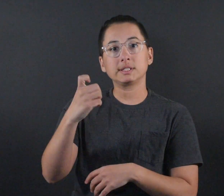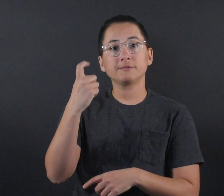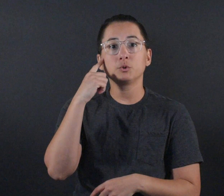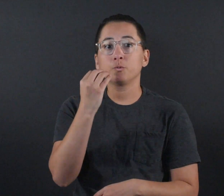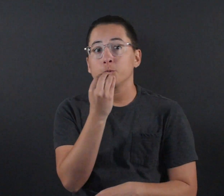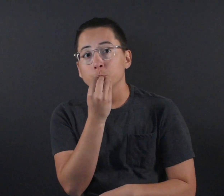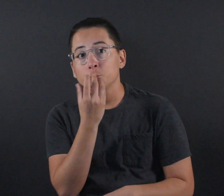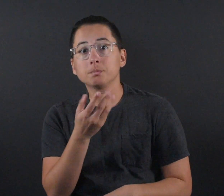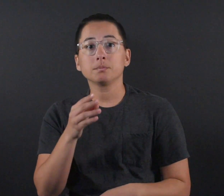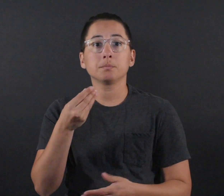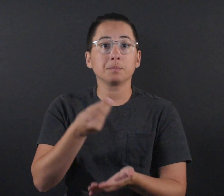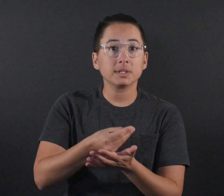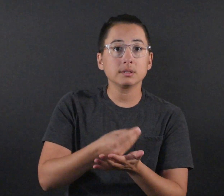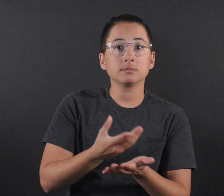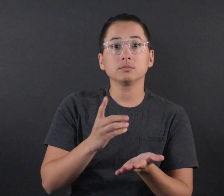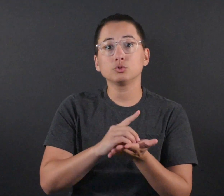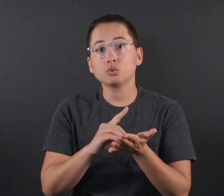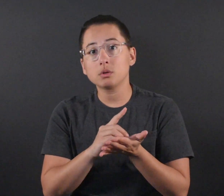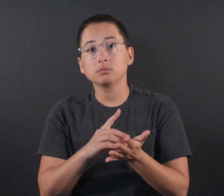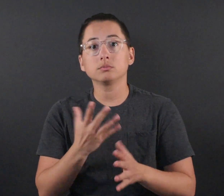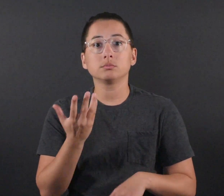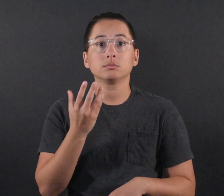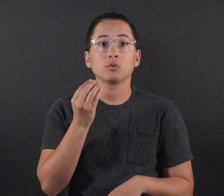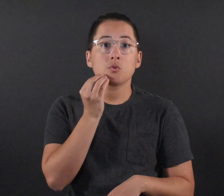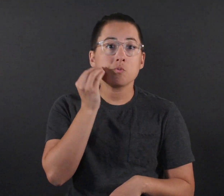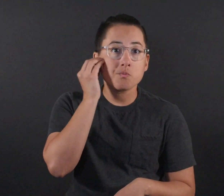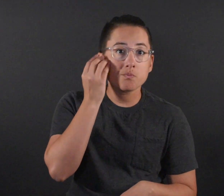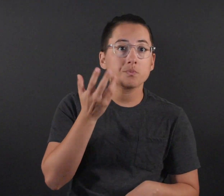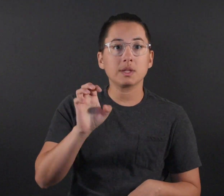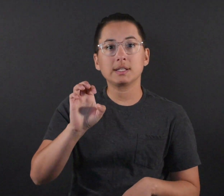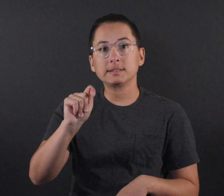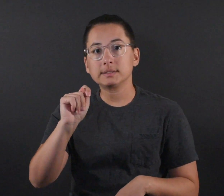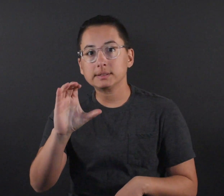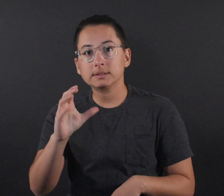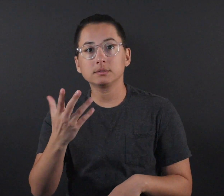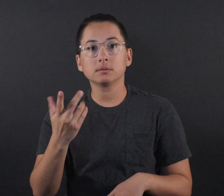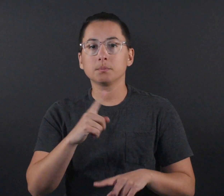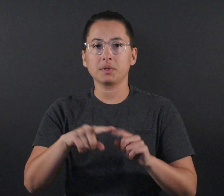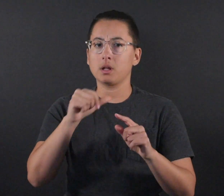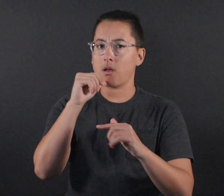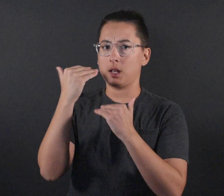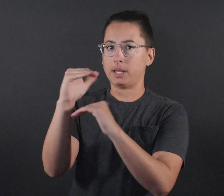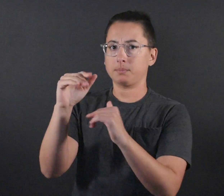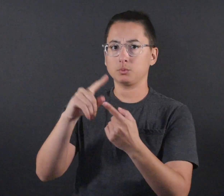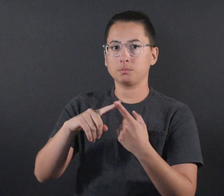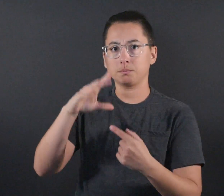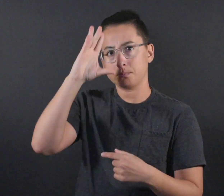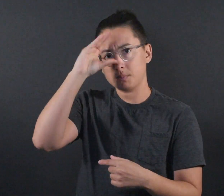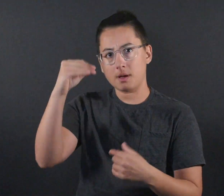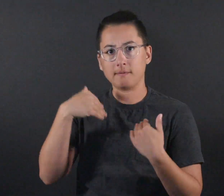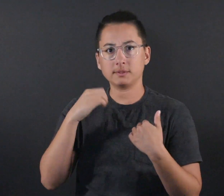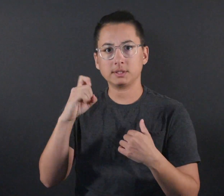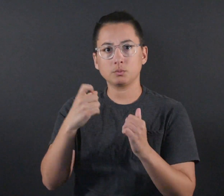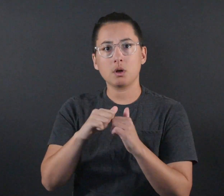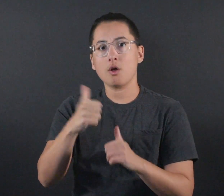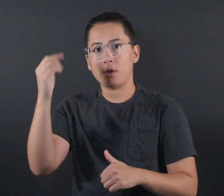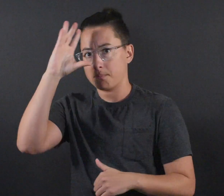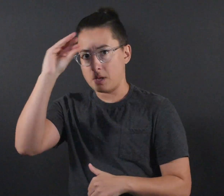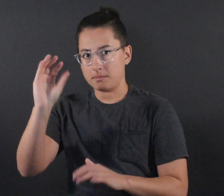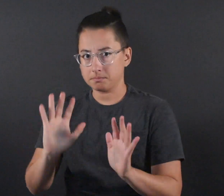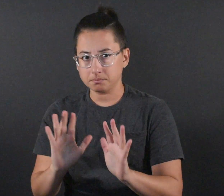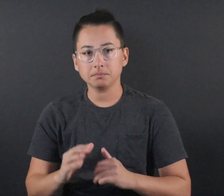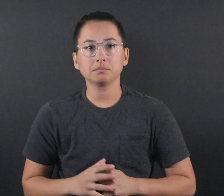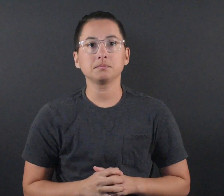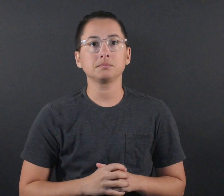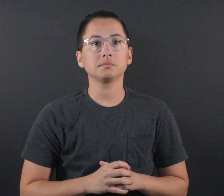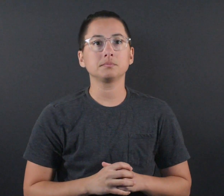etc. (not limited to MSM). • Identify as gay, bisexual,